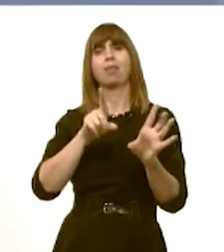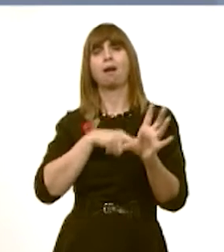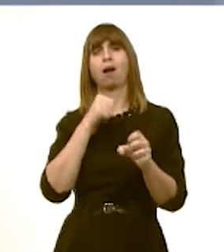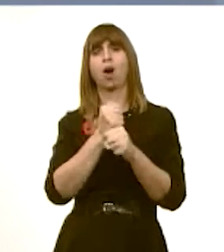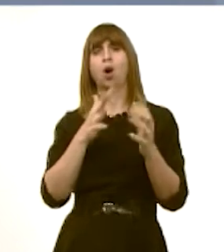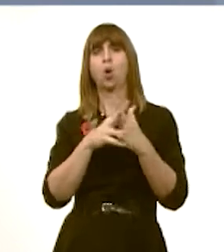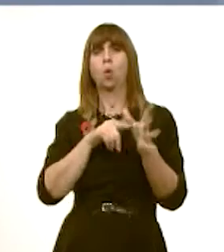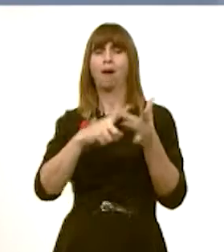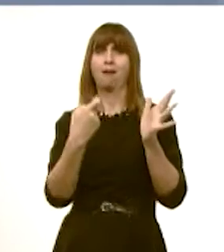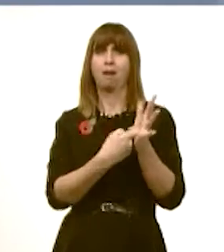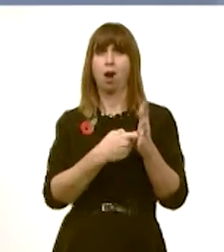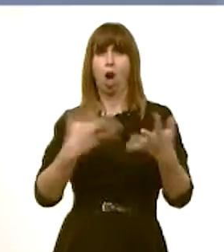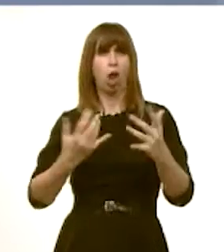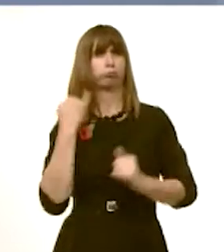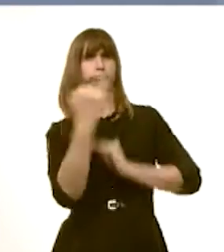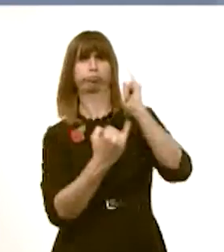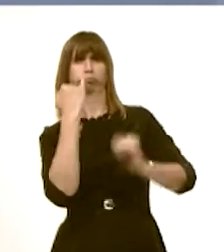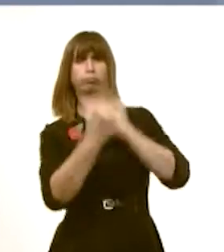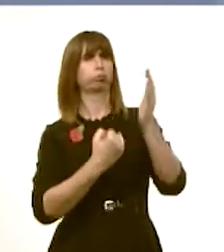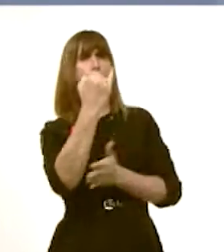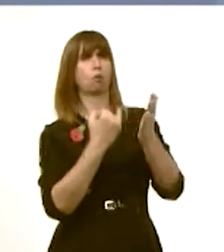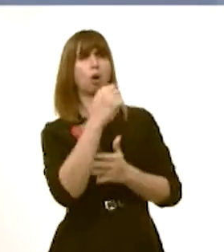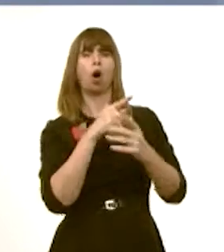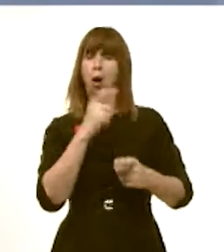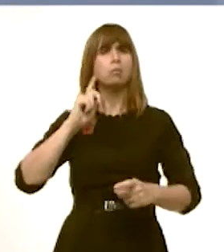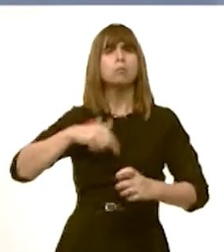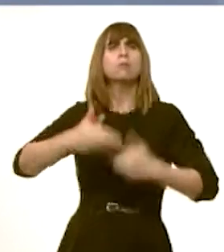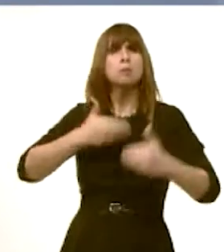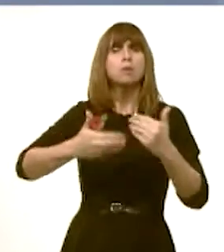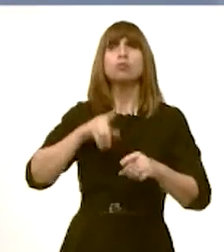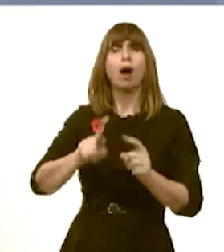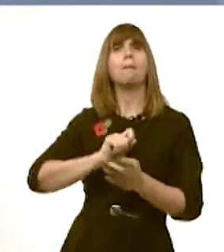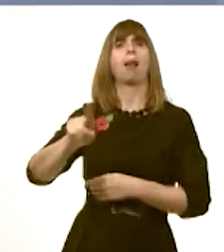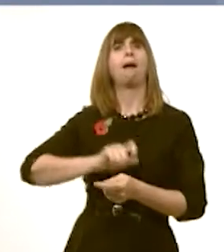Now, I appreciate that the role of Welsh Government is different in both those cases, but how